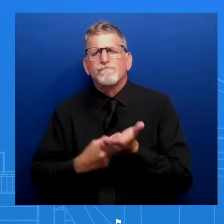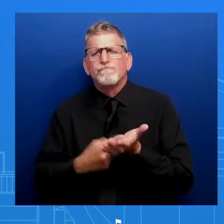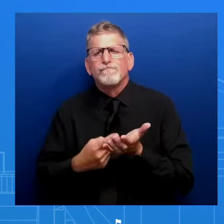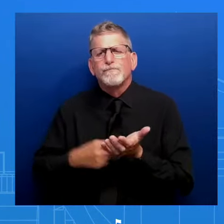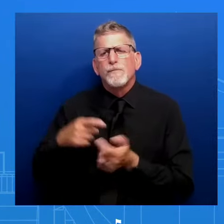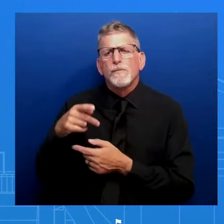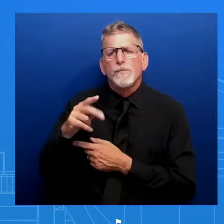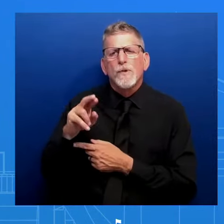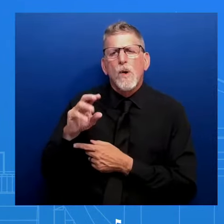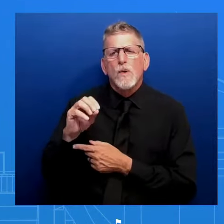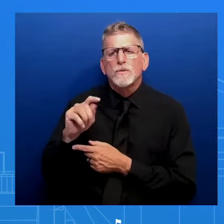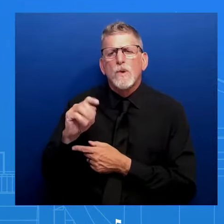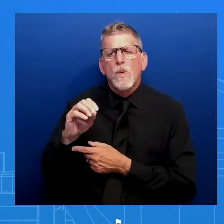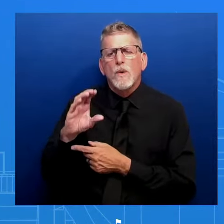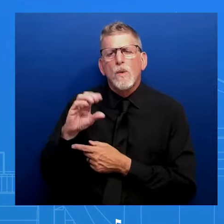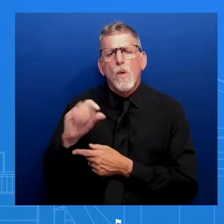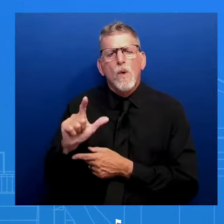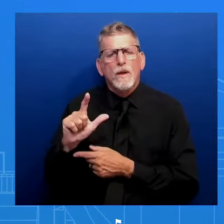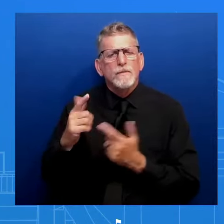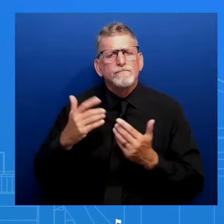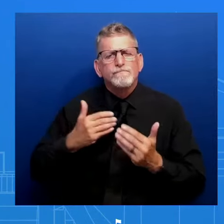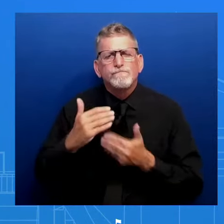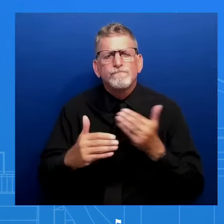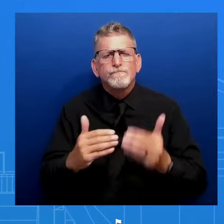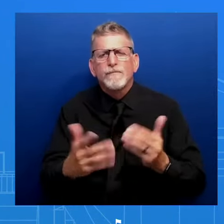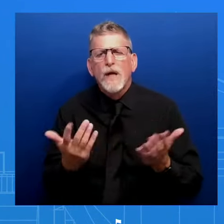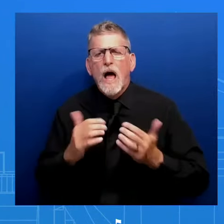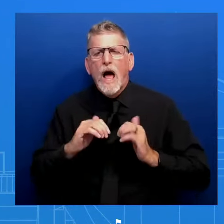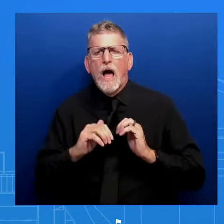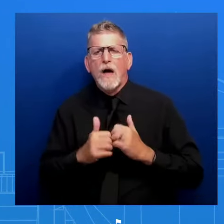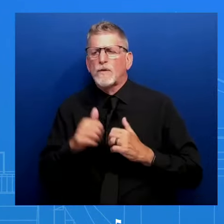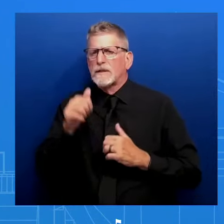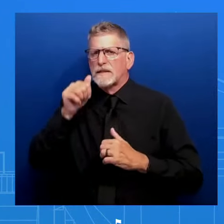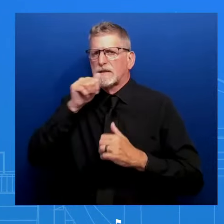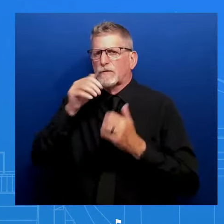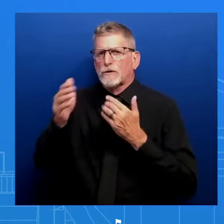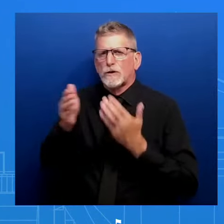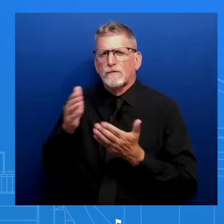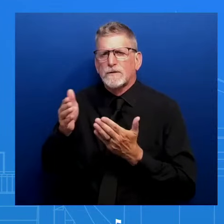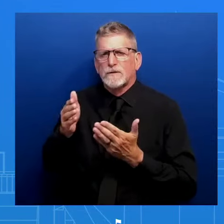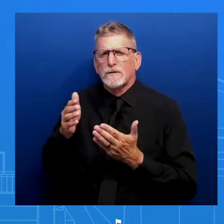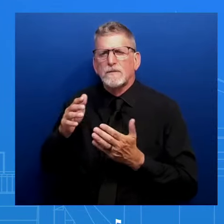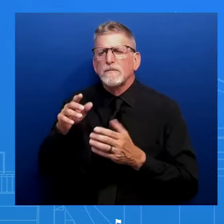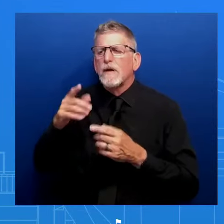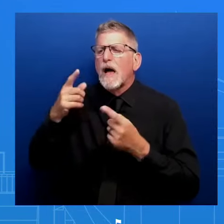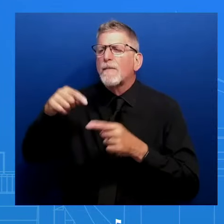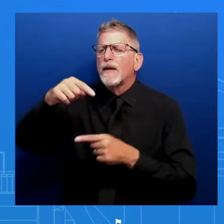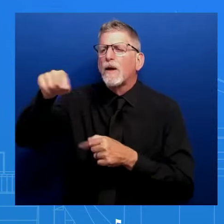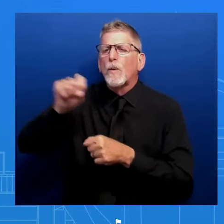these biting incidents as "workplace incidents." A statement went on to say that the President and First Lady